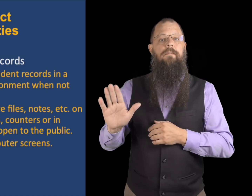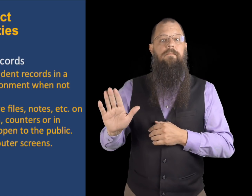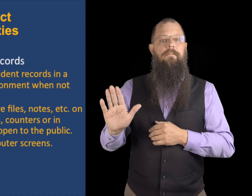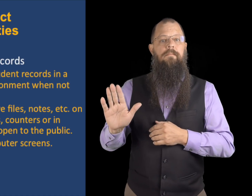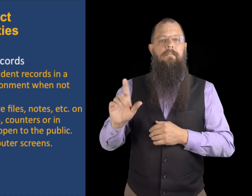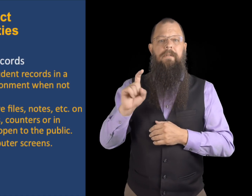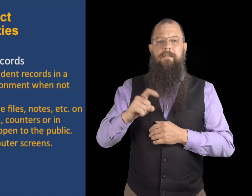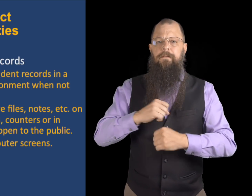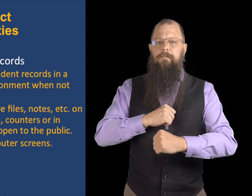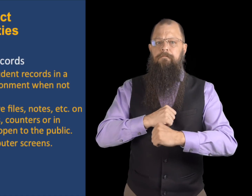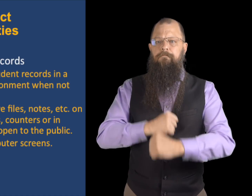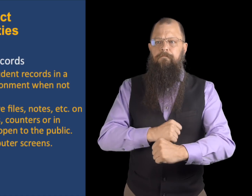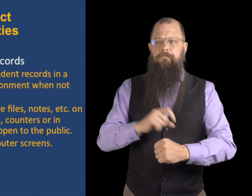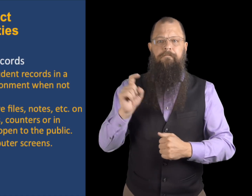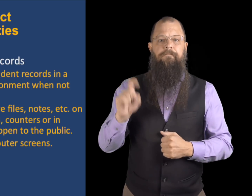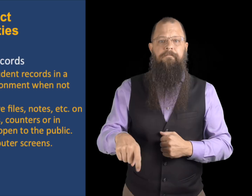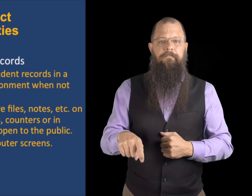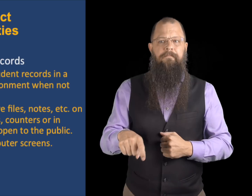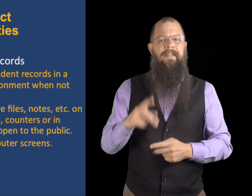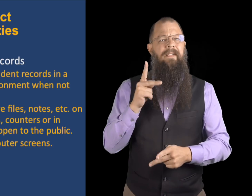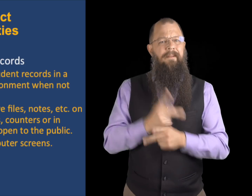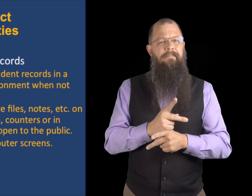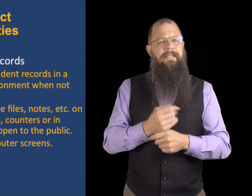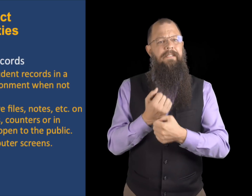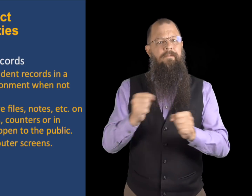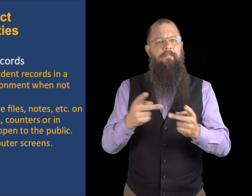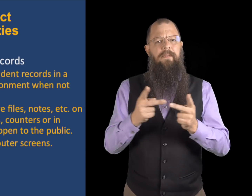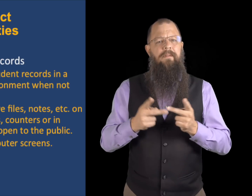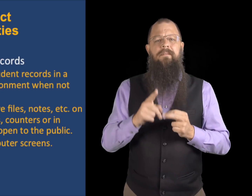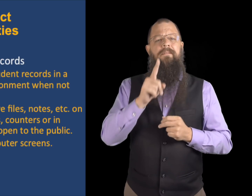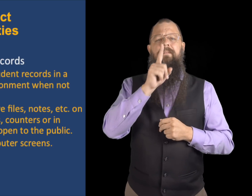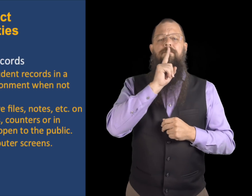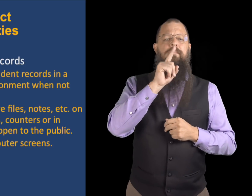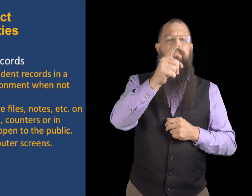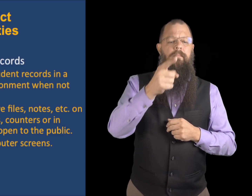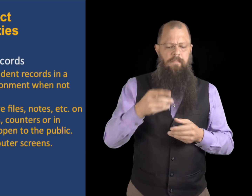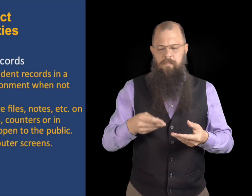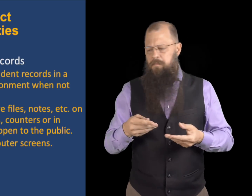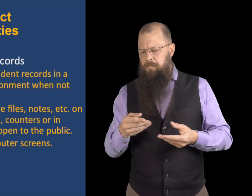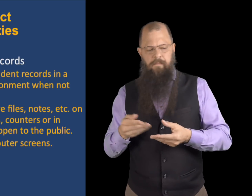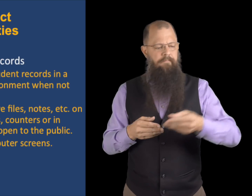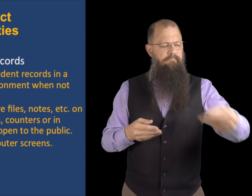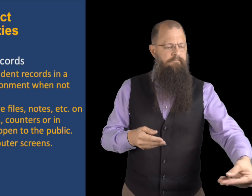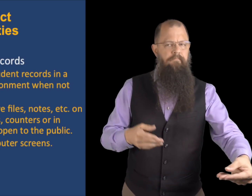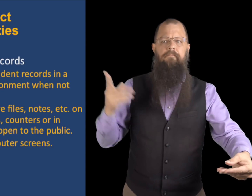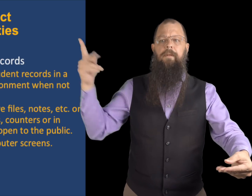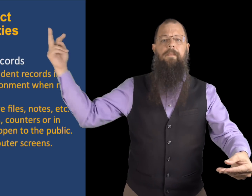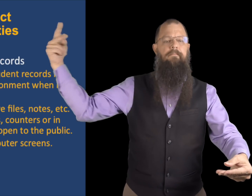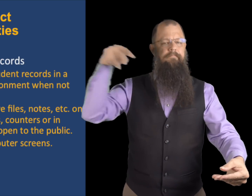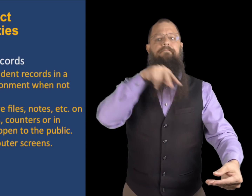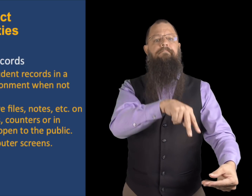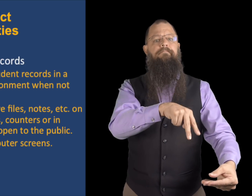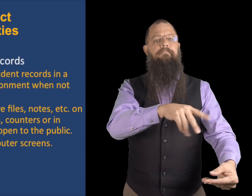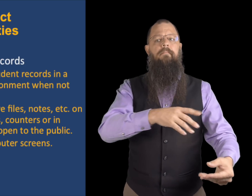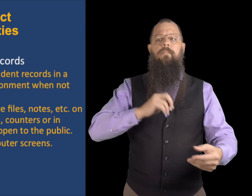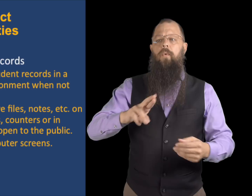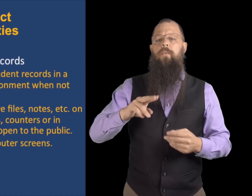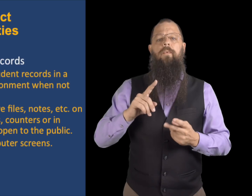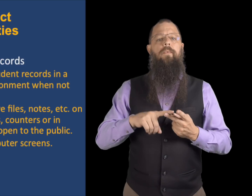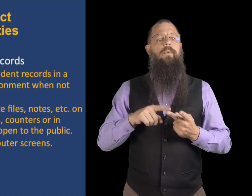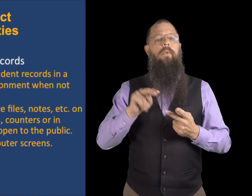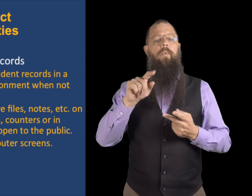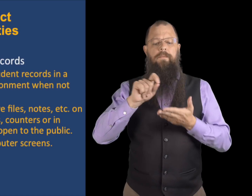Records of student data must be kept in a secure environment. It cannot be left